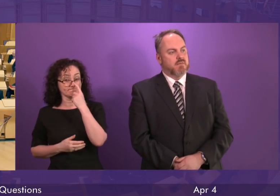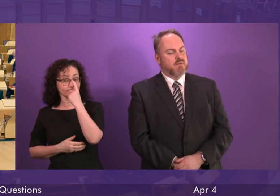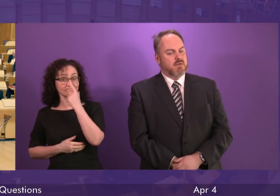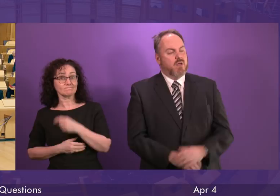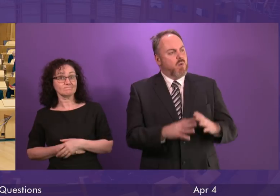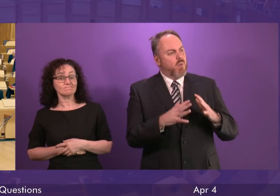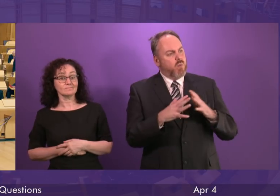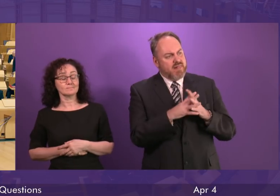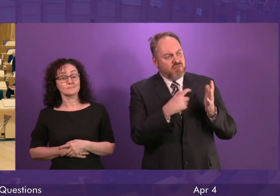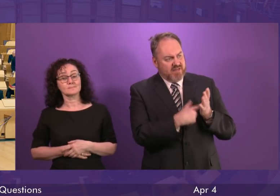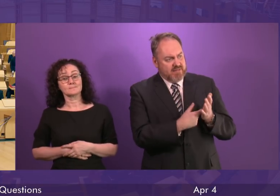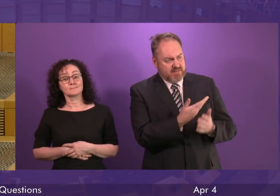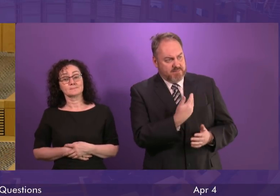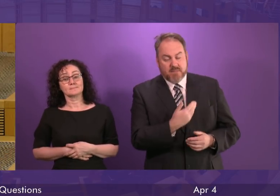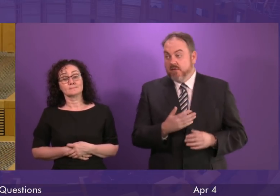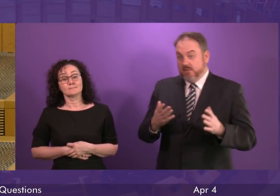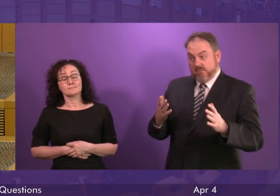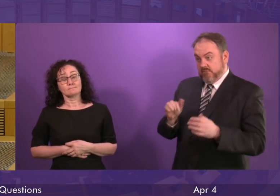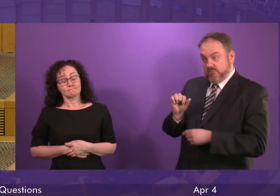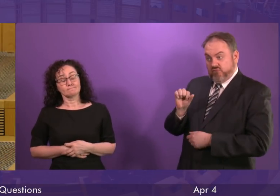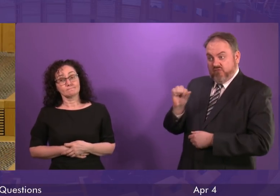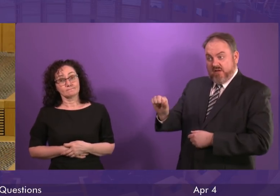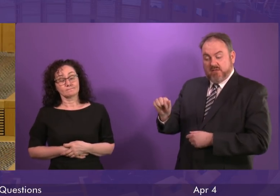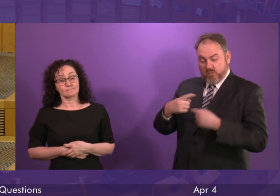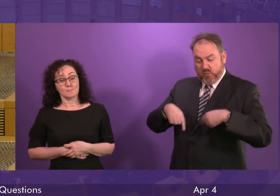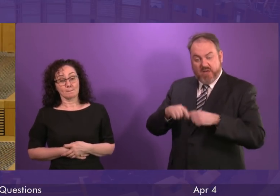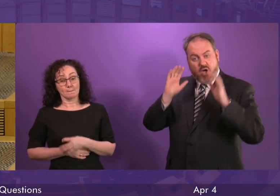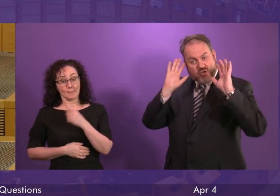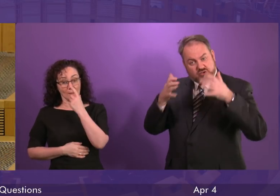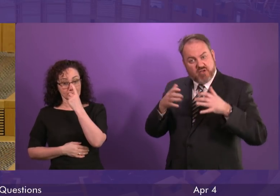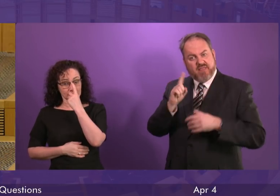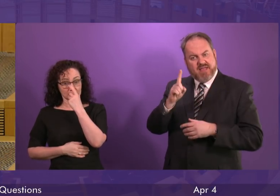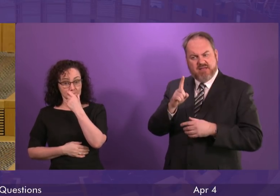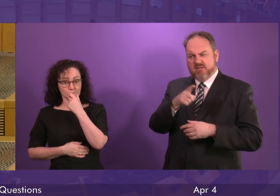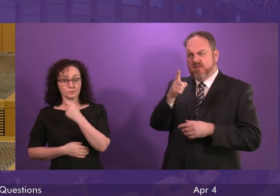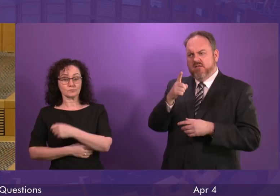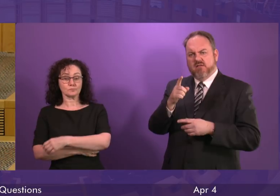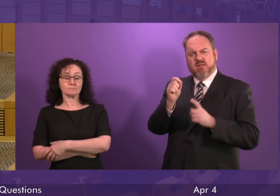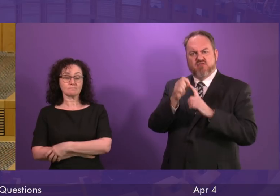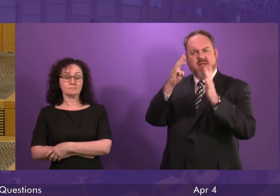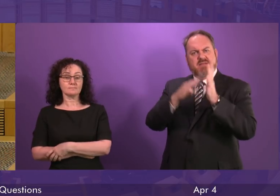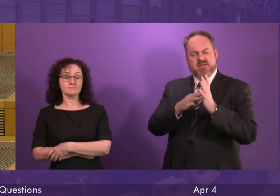Willie Rennie: I think that that is right. We remainers are concerned that a deal could be done behind closed doors that would give away the real